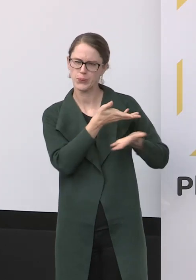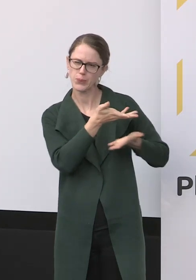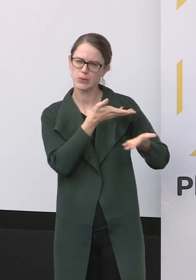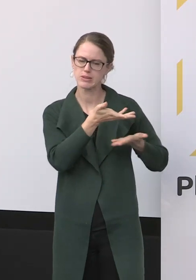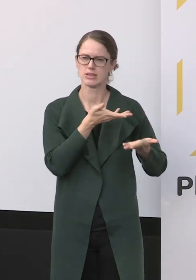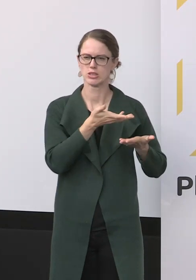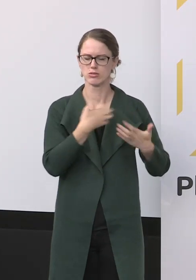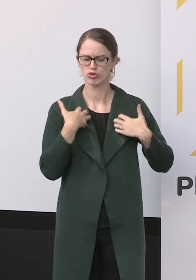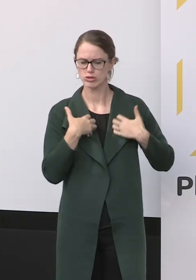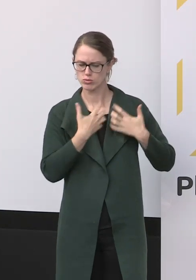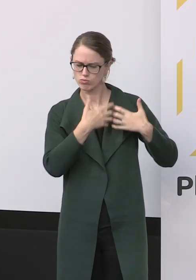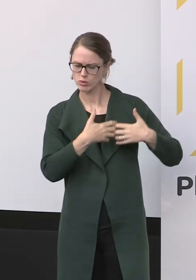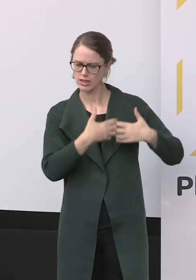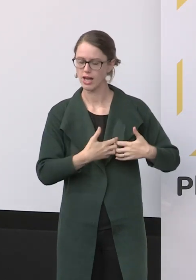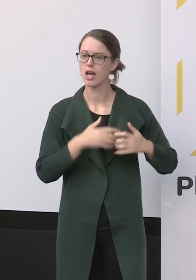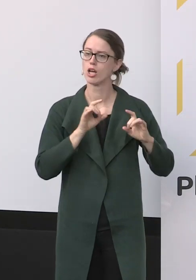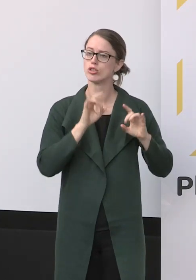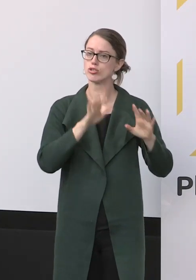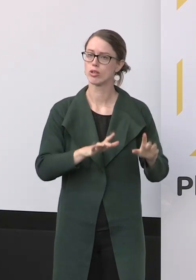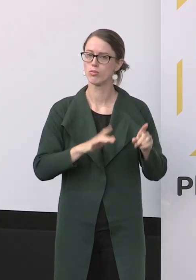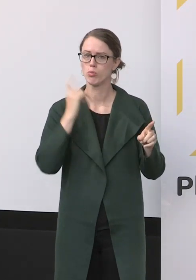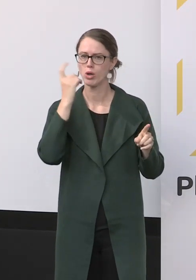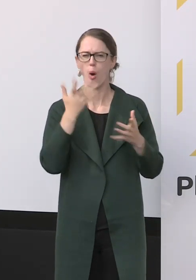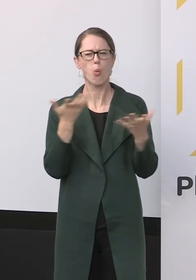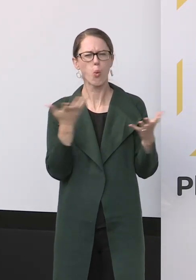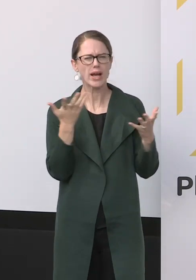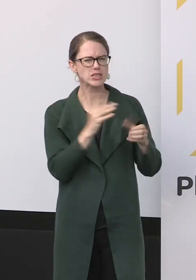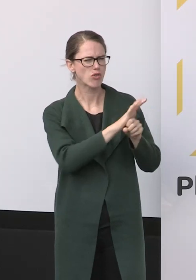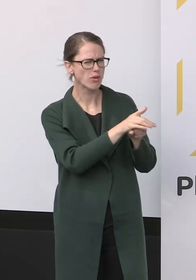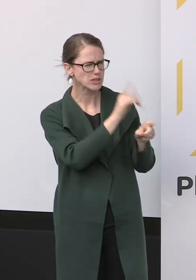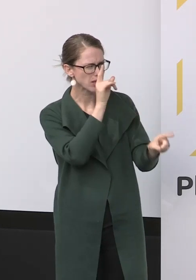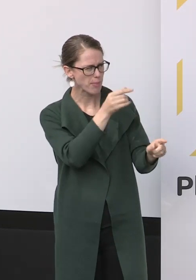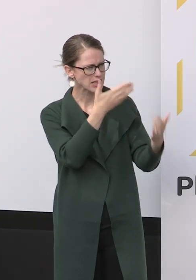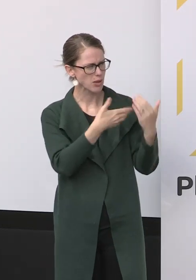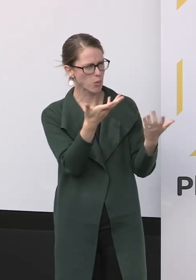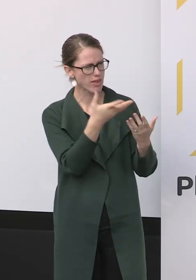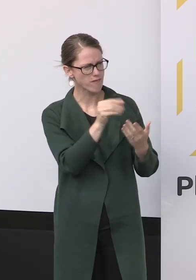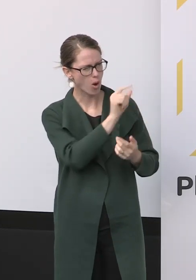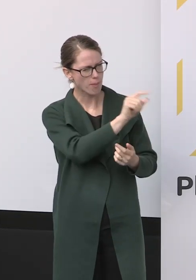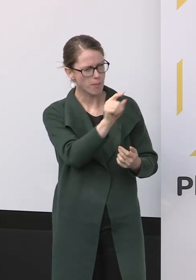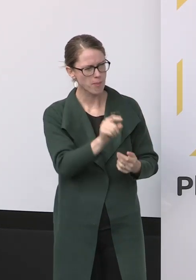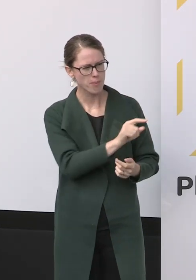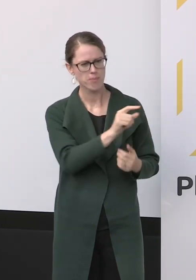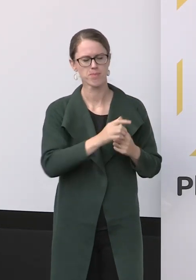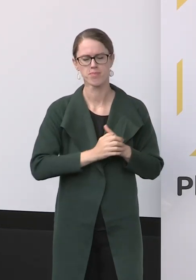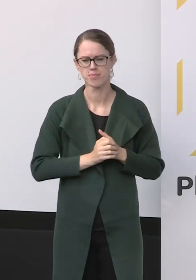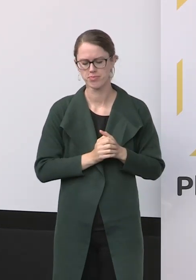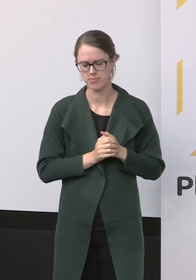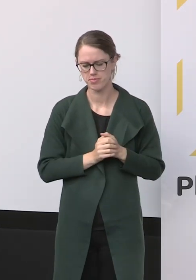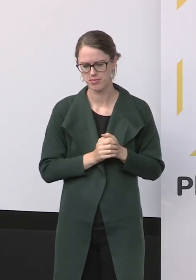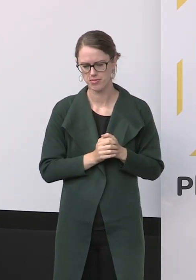risks could be managed there. Both countries will be interested in that. But again, I think the key thing we'll be looking at in Australia is -